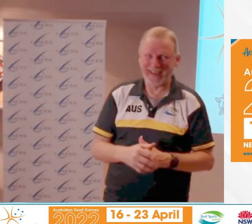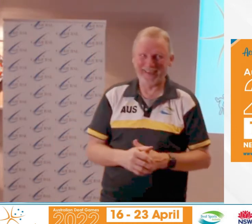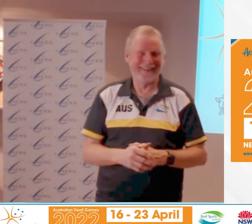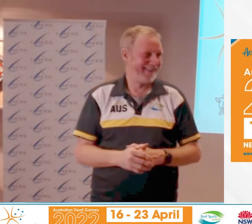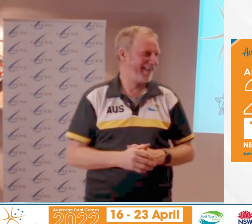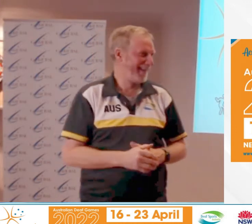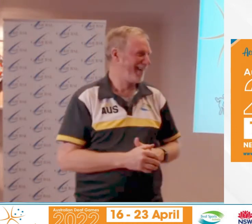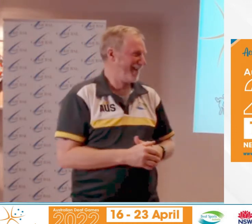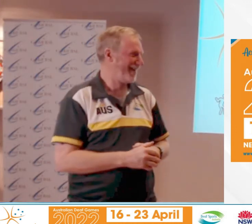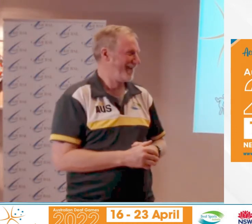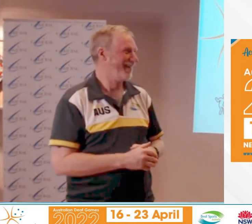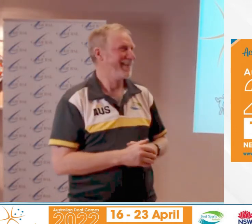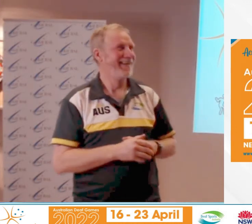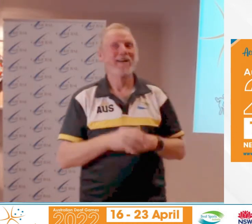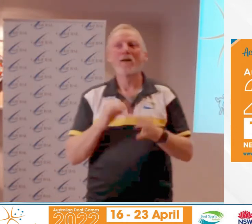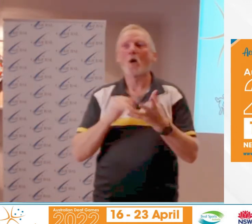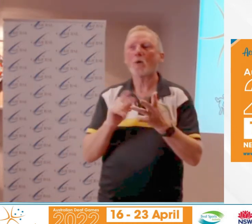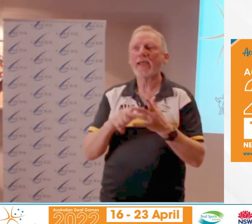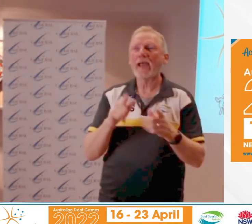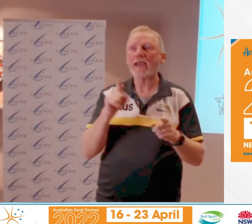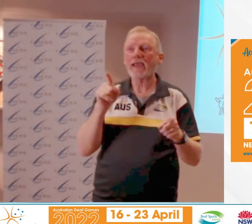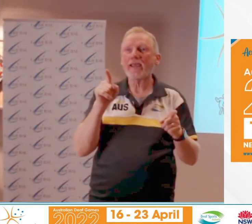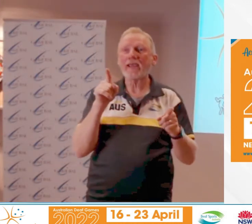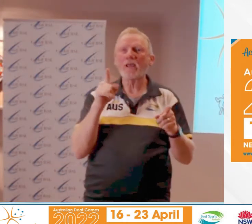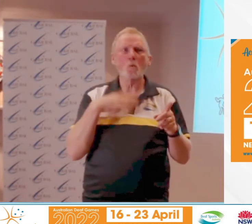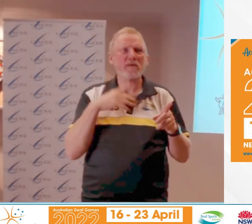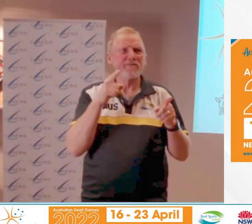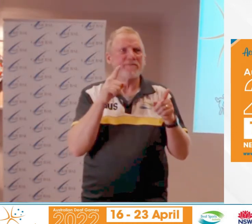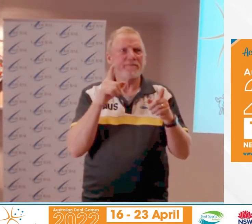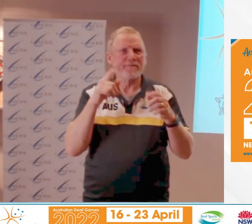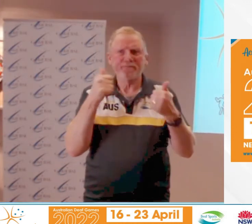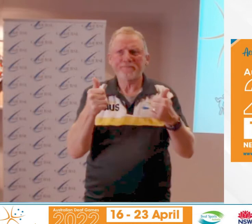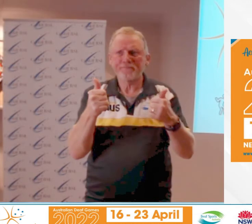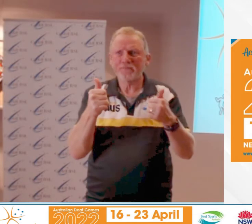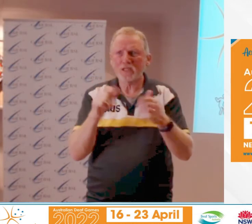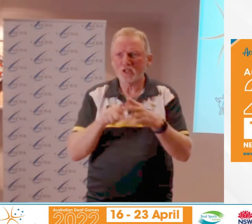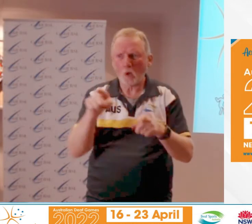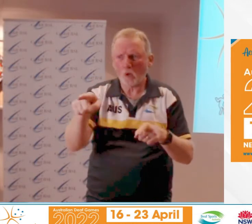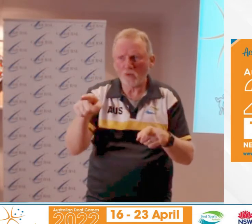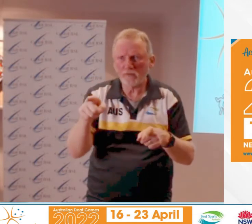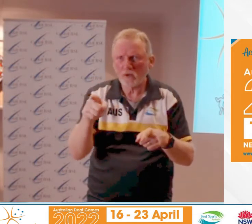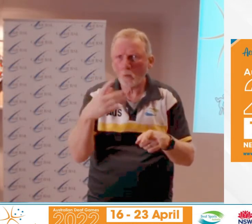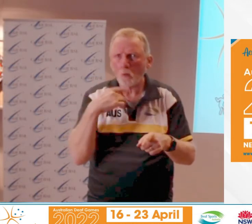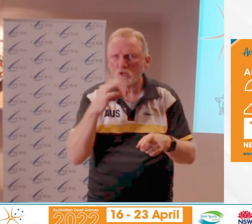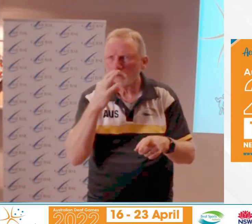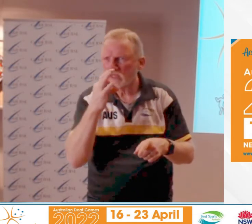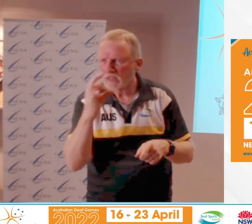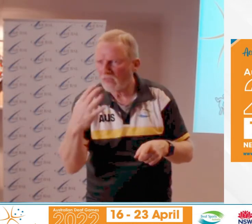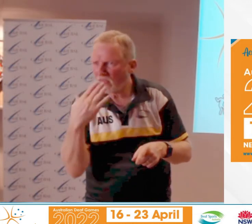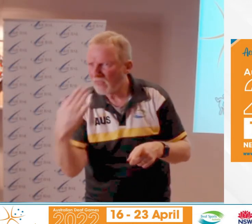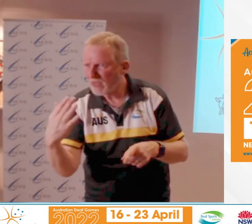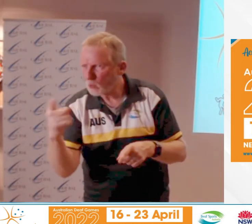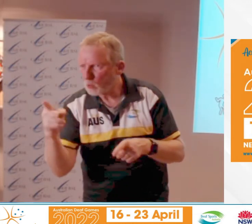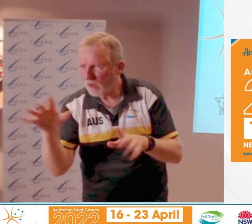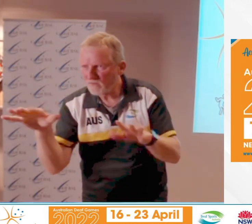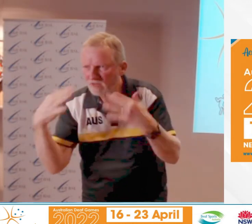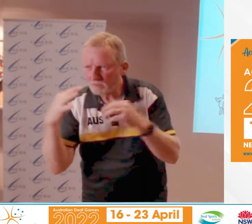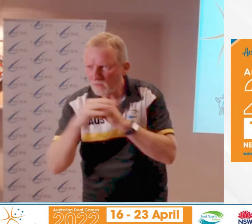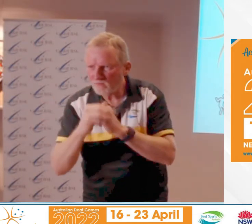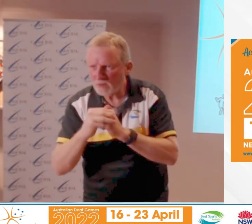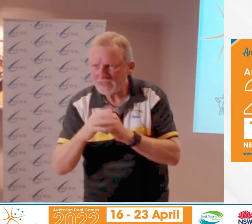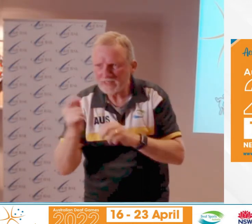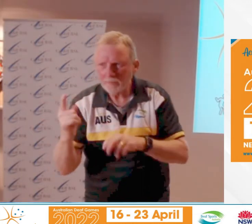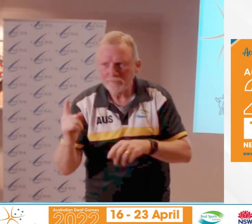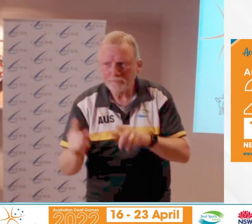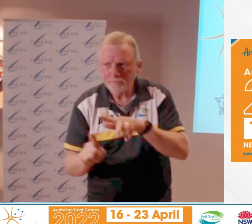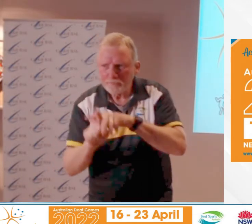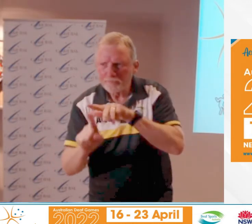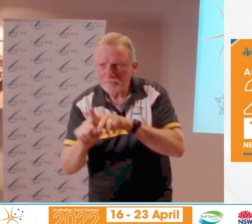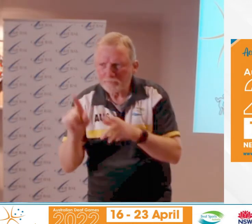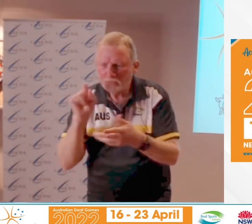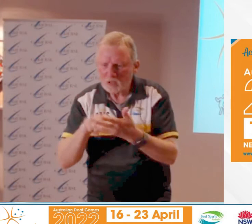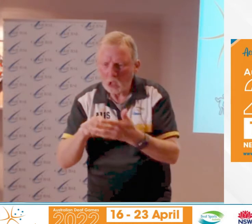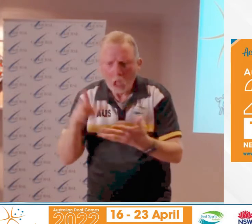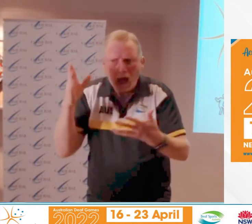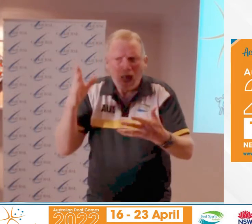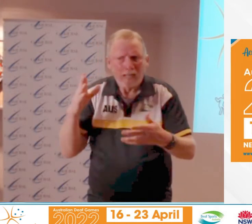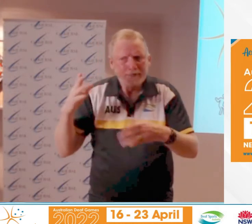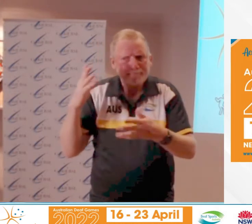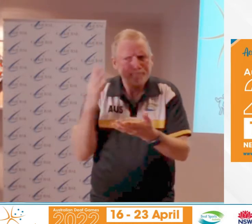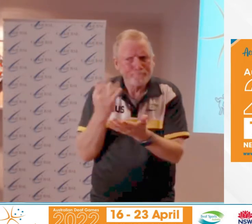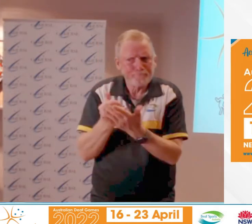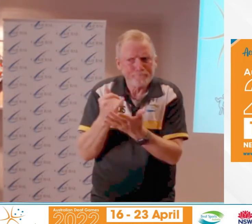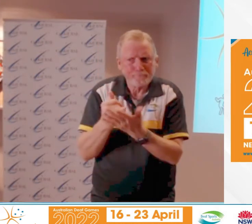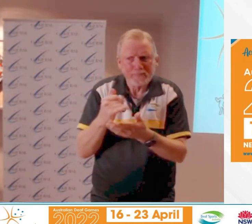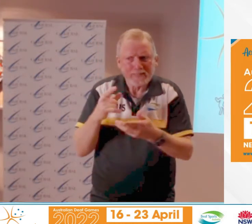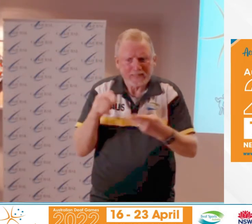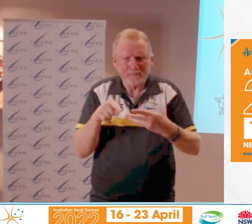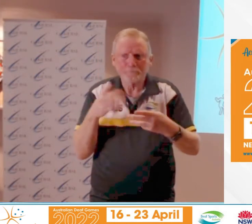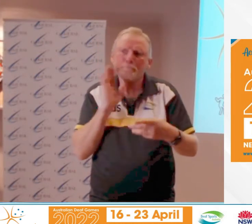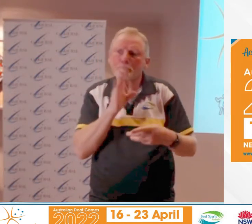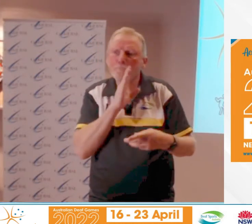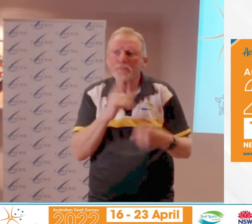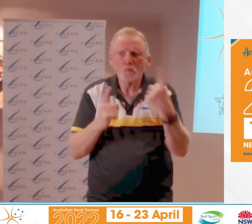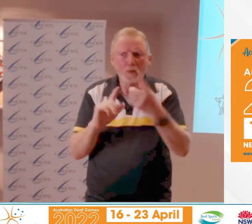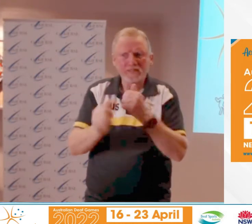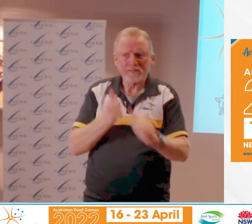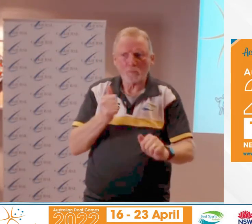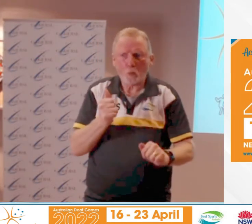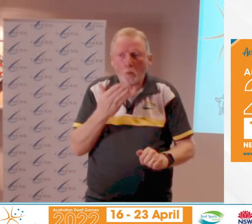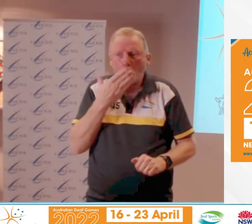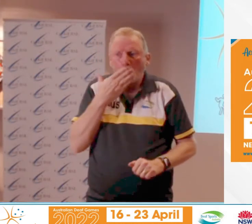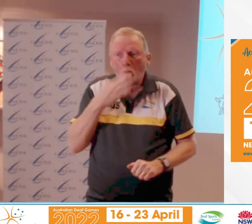we'll see what happens okay so we also want to say thank you to our online friends um we might